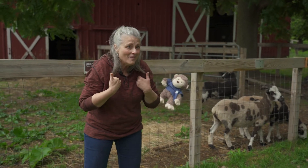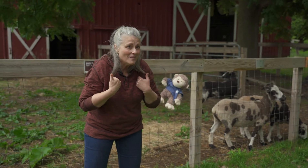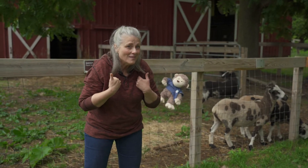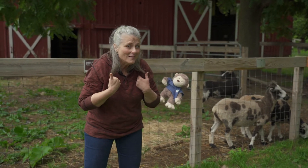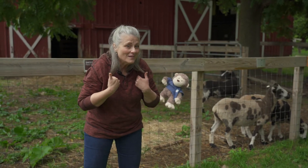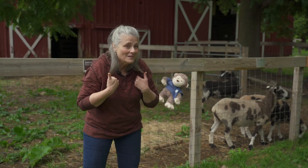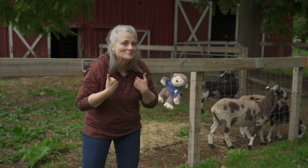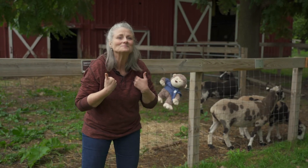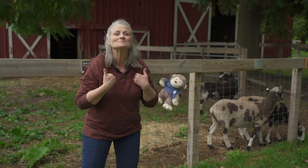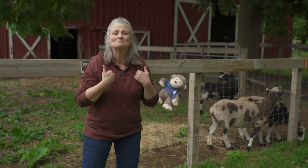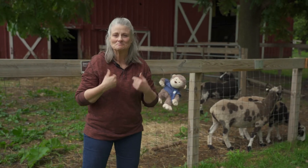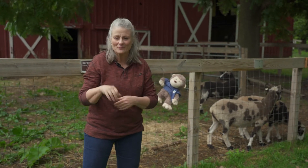Do you know what kind of animal this is?